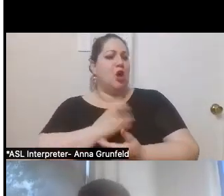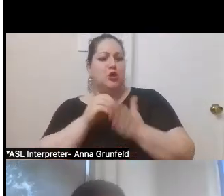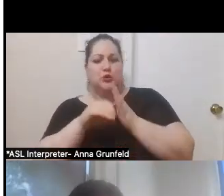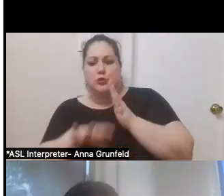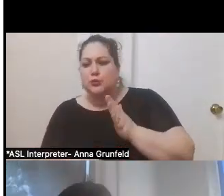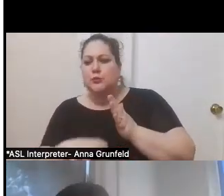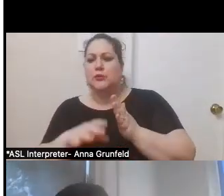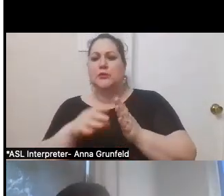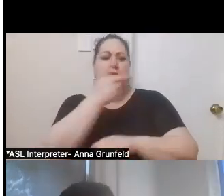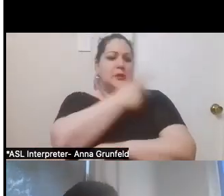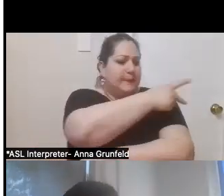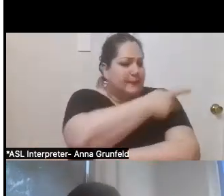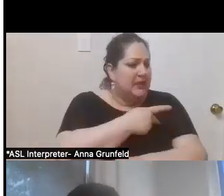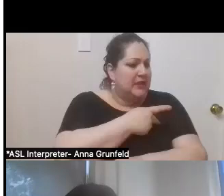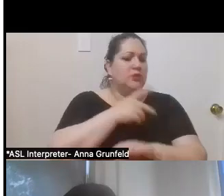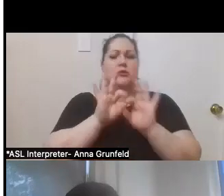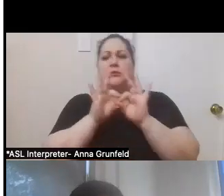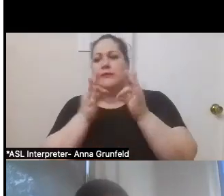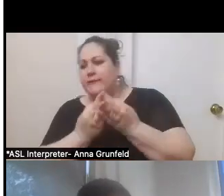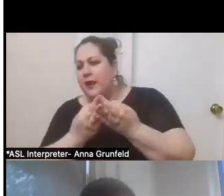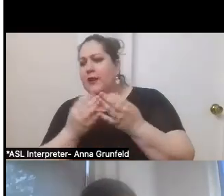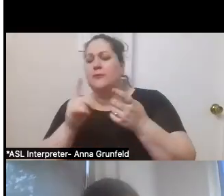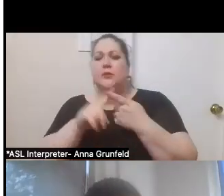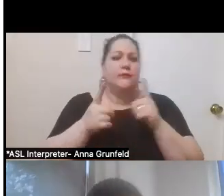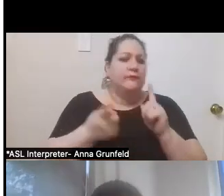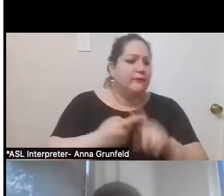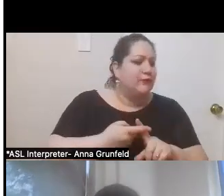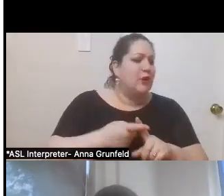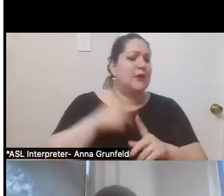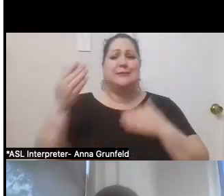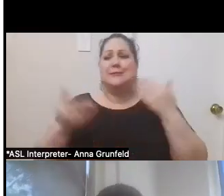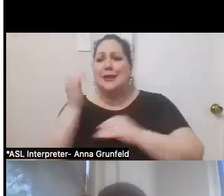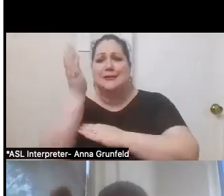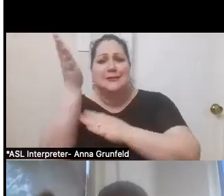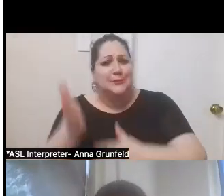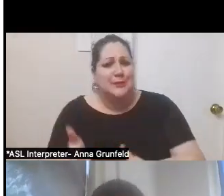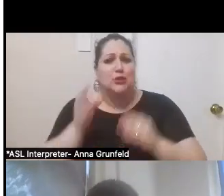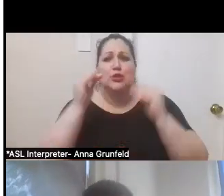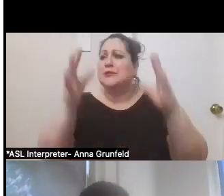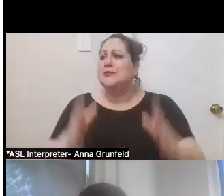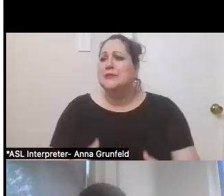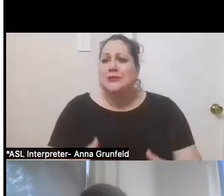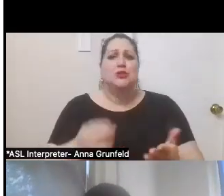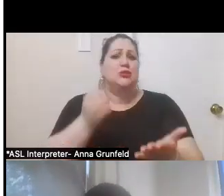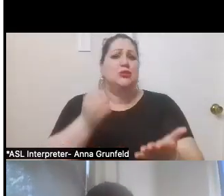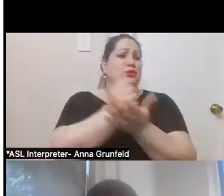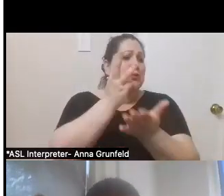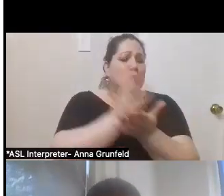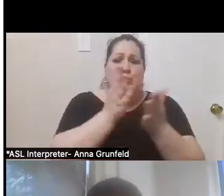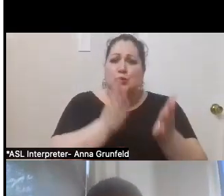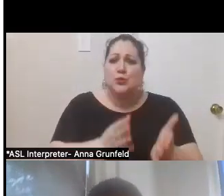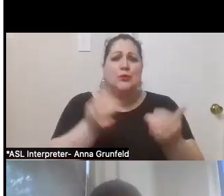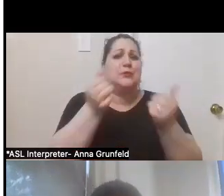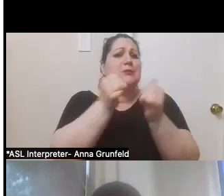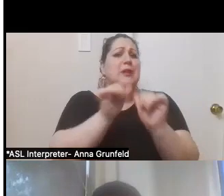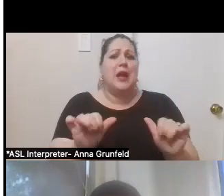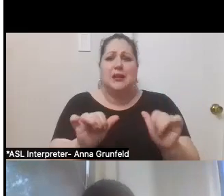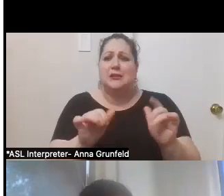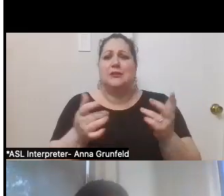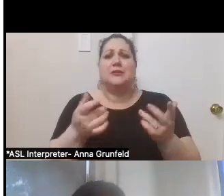our friends, our guest speakers, our teachers, our social workers, our doctors, our nurses.